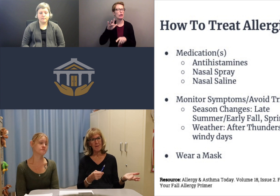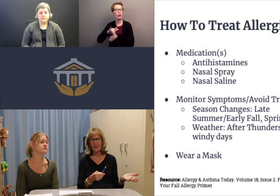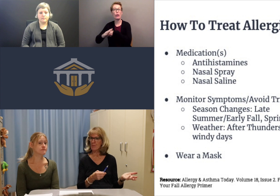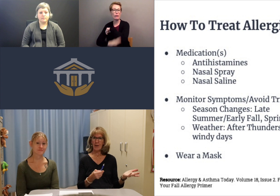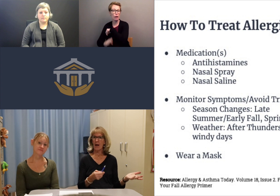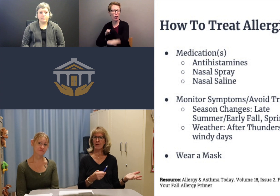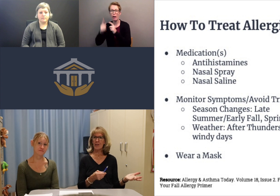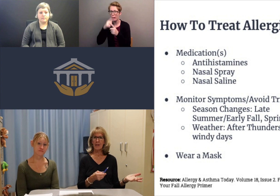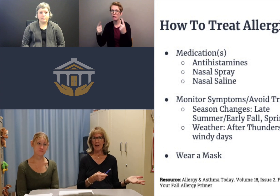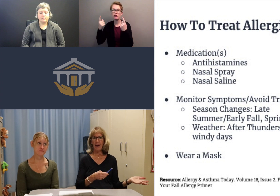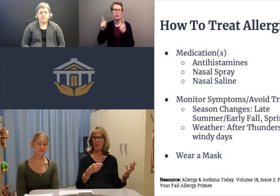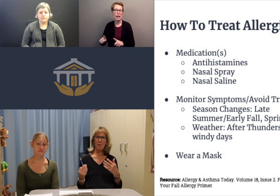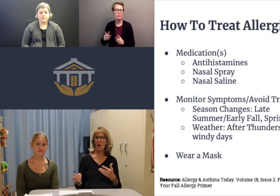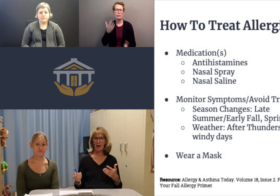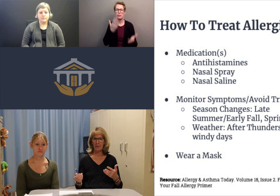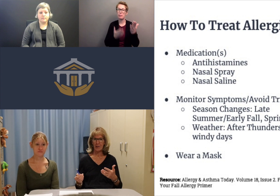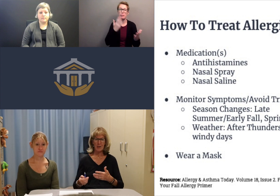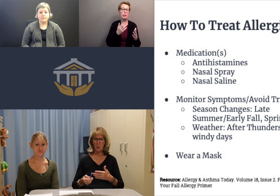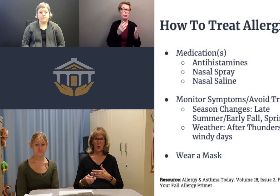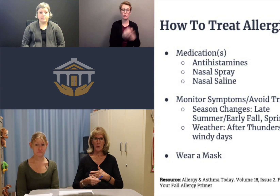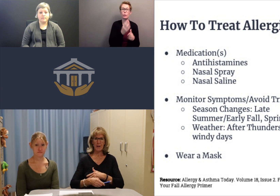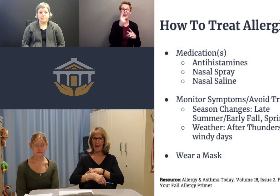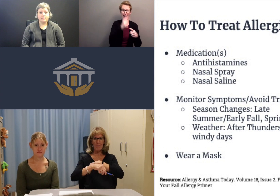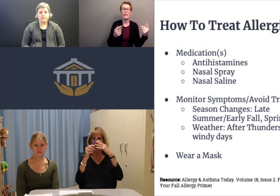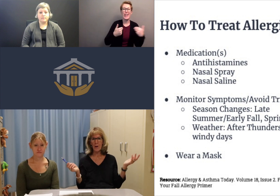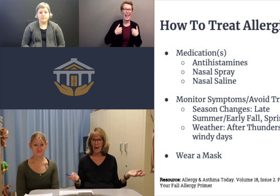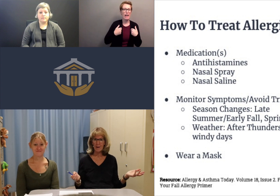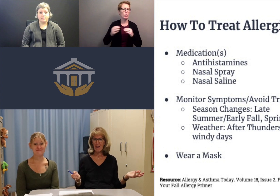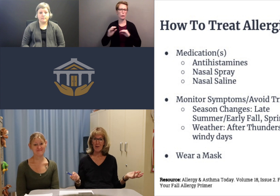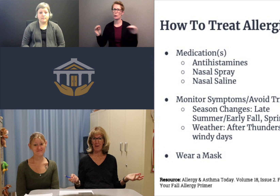a spring allergy and have no fall allergies or you could have the whole gamut of everything.